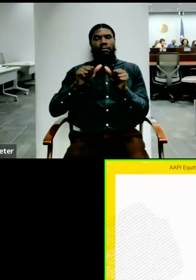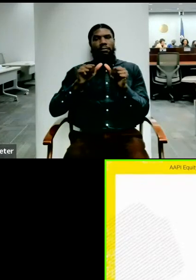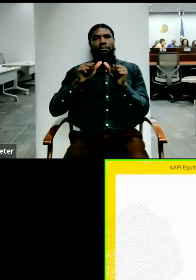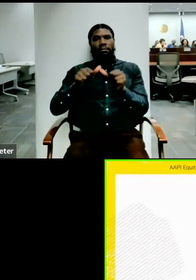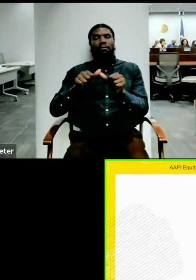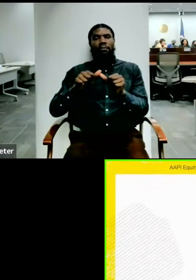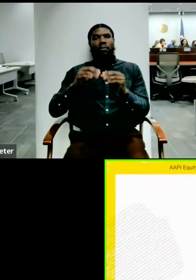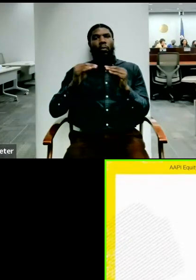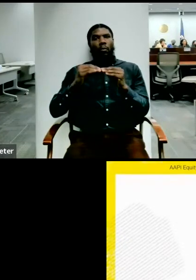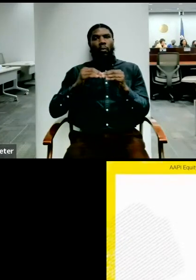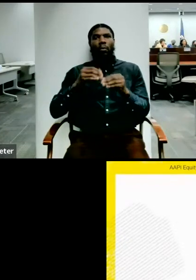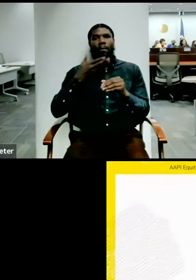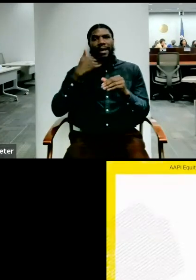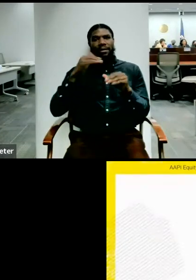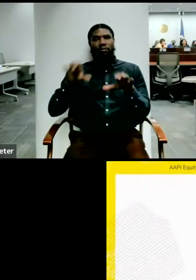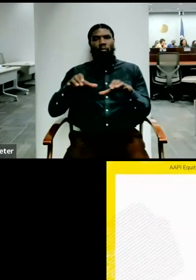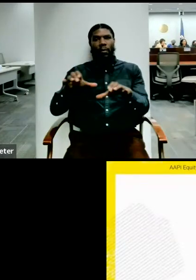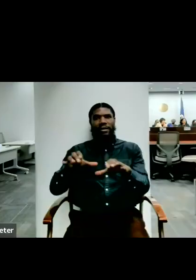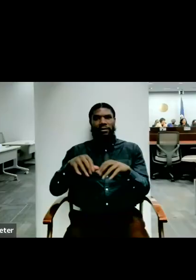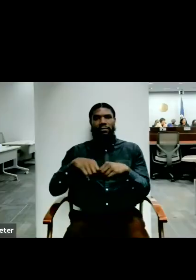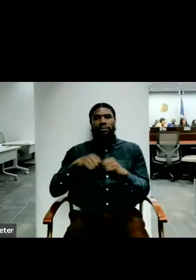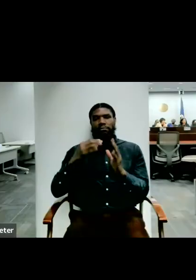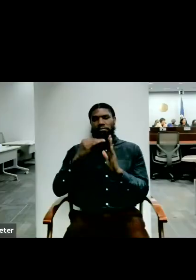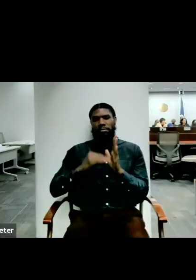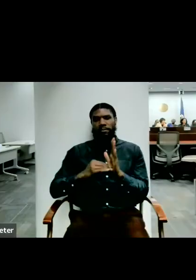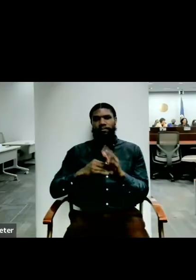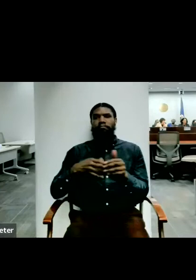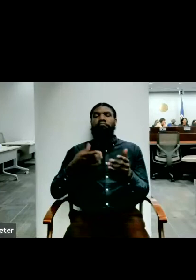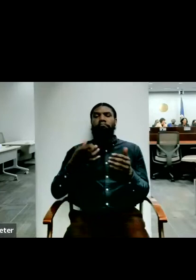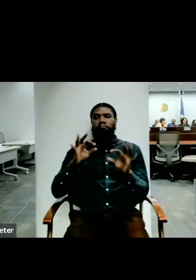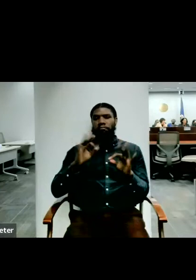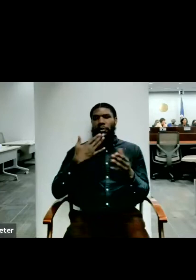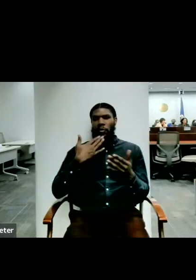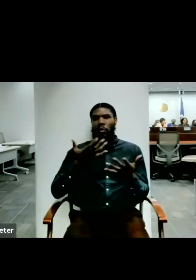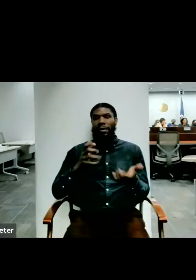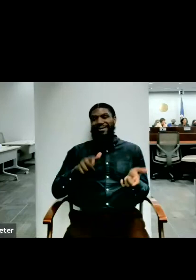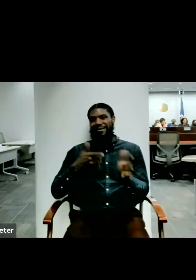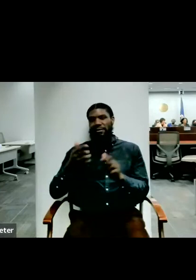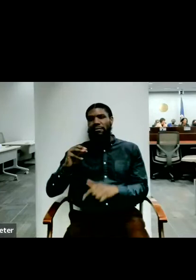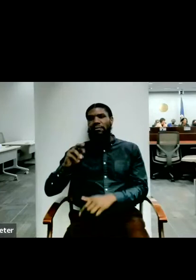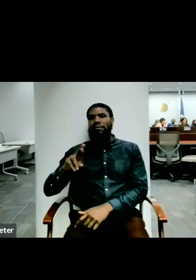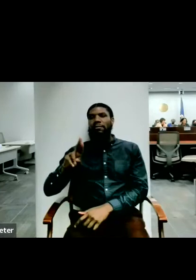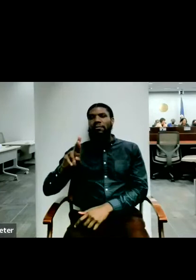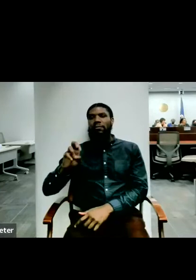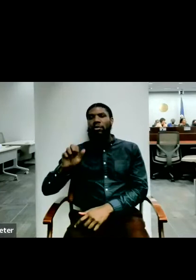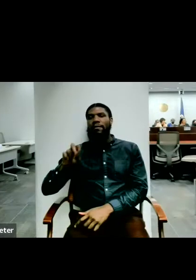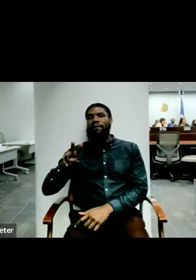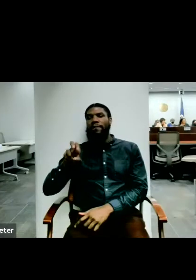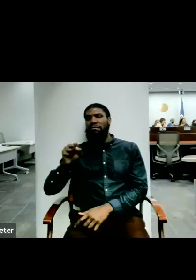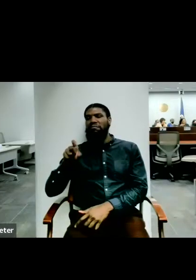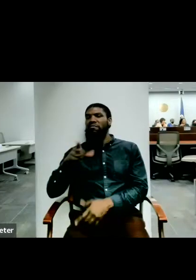Thank you. I want to go now to Mr. Reaves. I am interested, you mentioned um some of the forms of